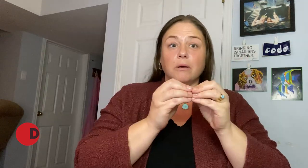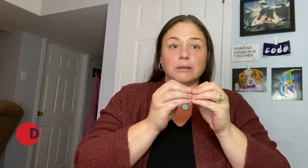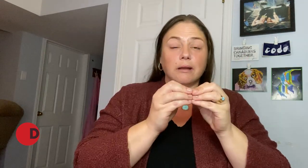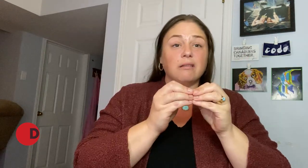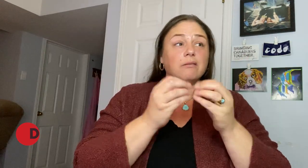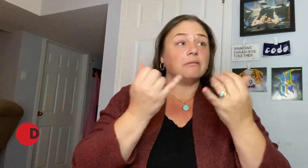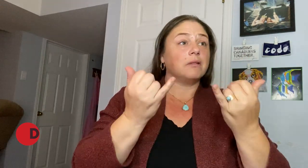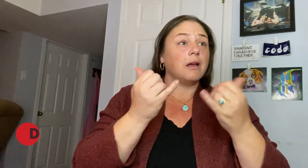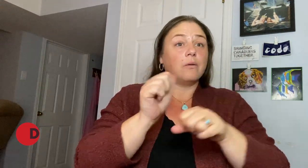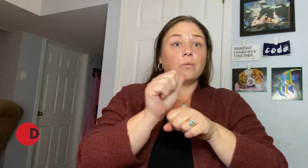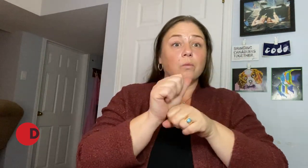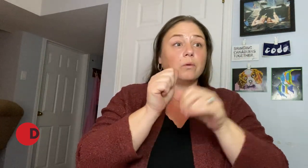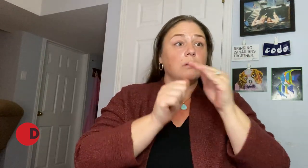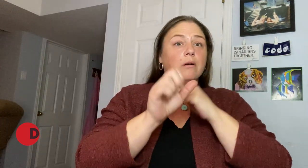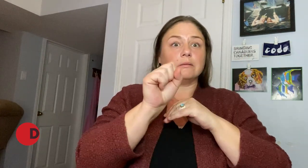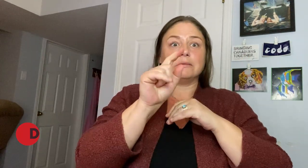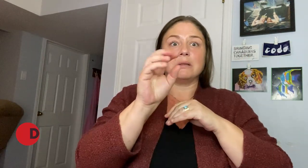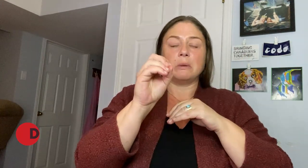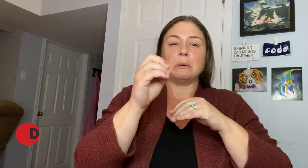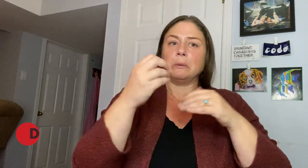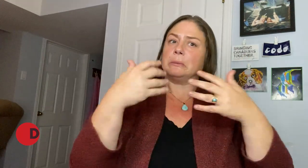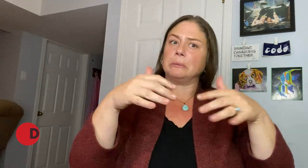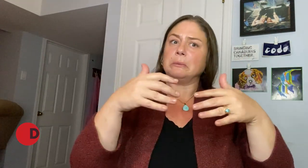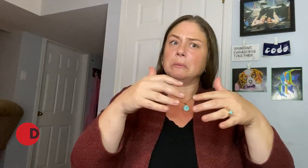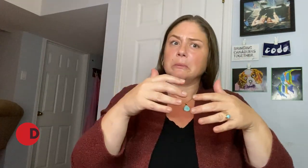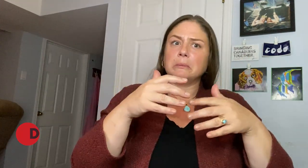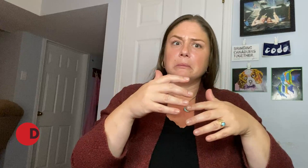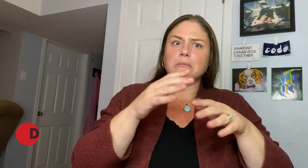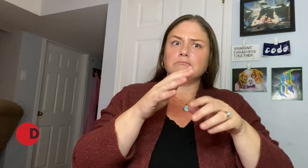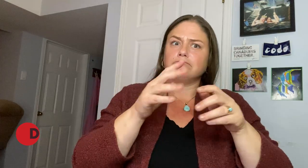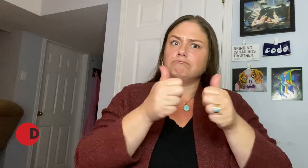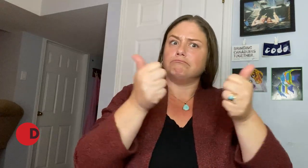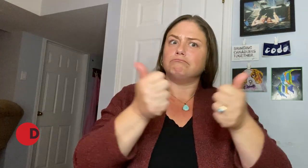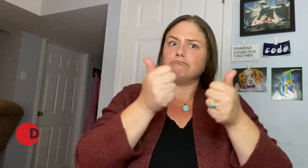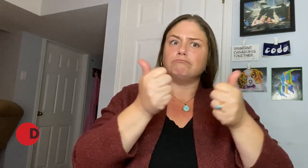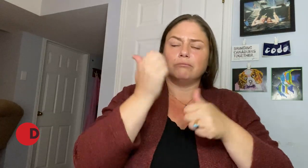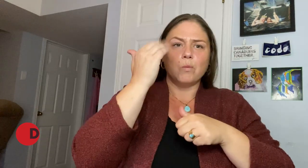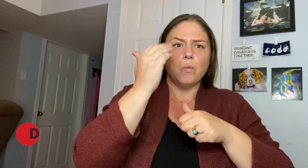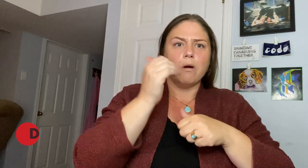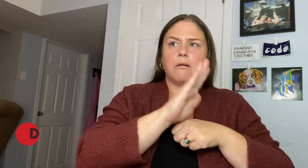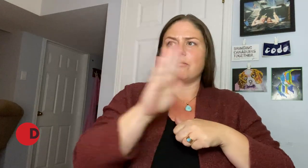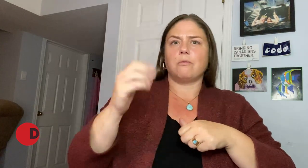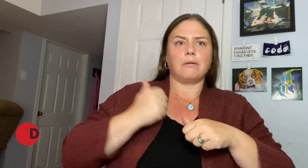Altogether the number of people working at SLIAO is significant as we serve